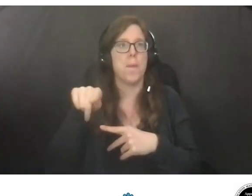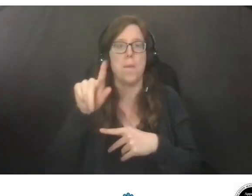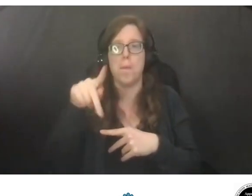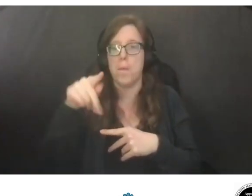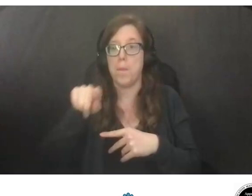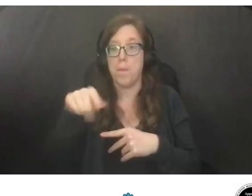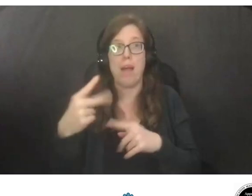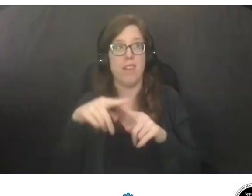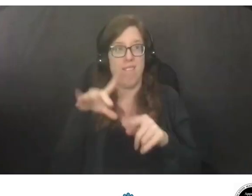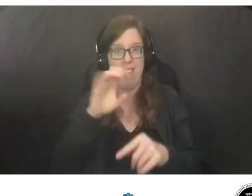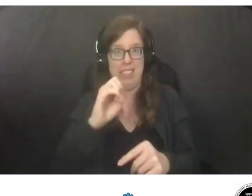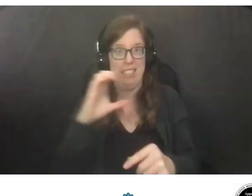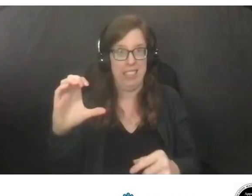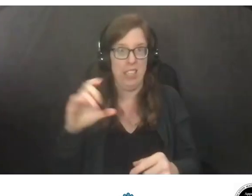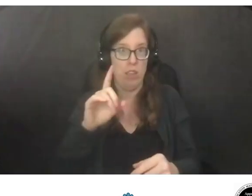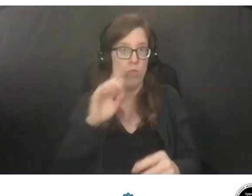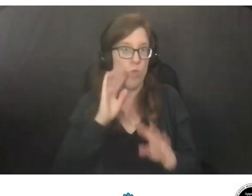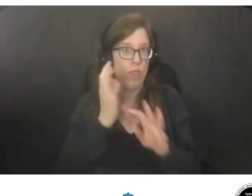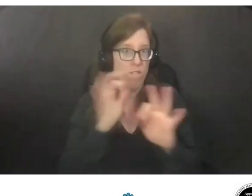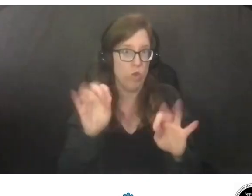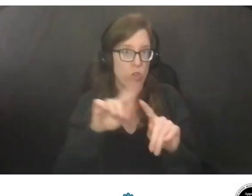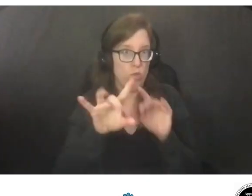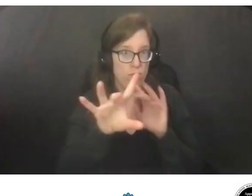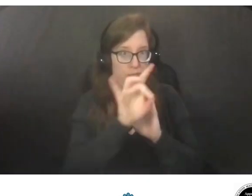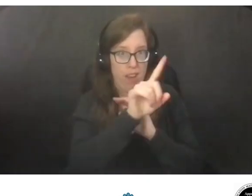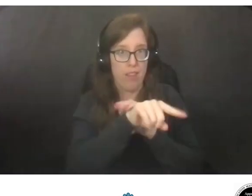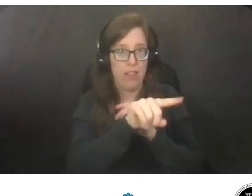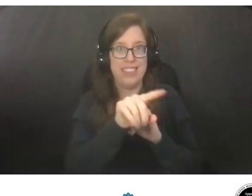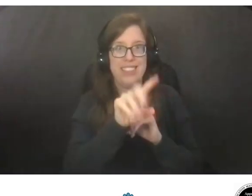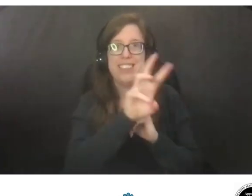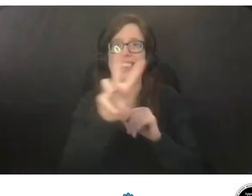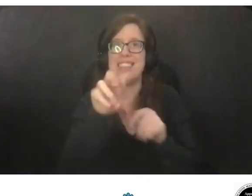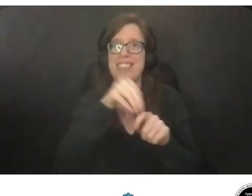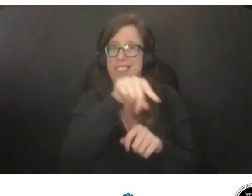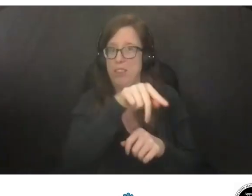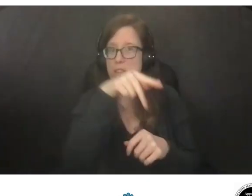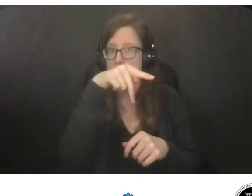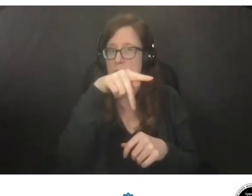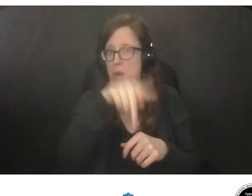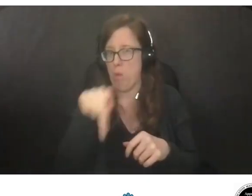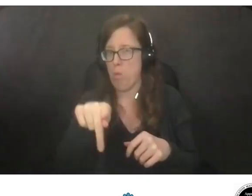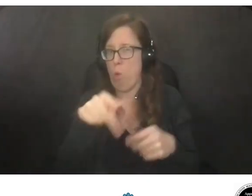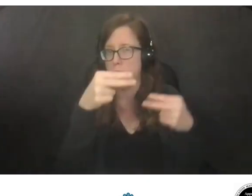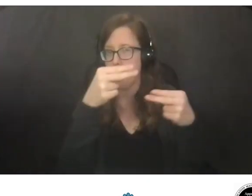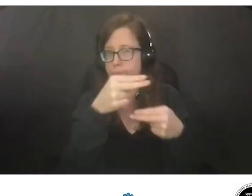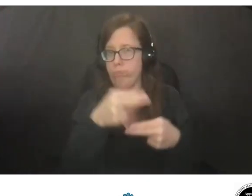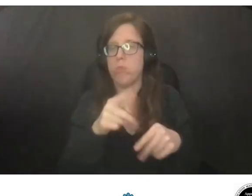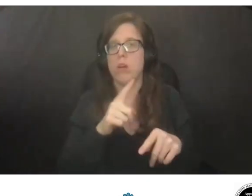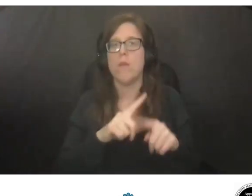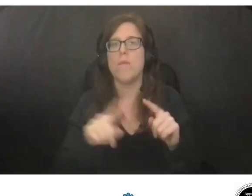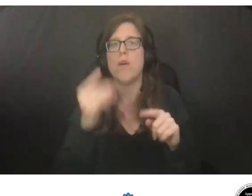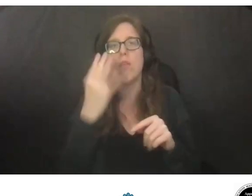considerations. They are free. They're linked in this Powerpoint for you. But I also just wanted to